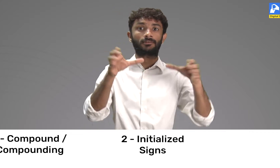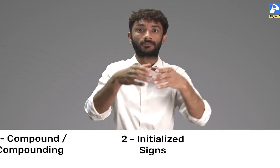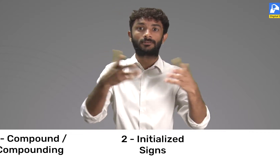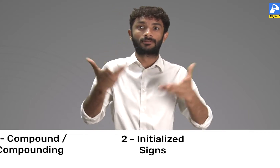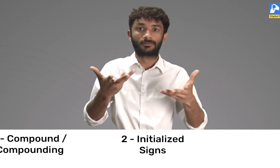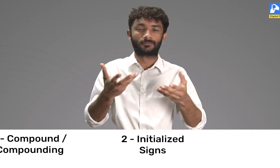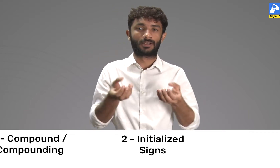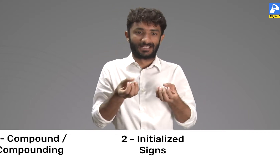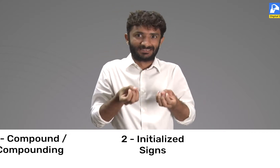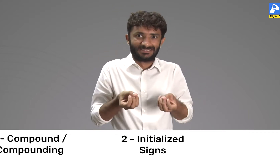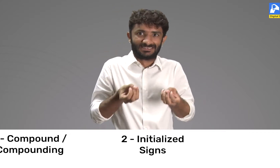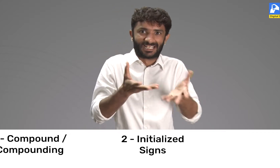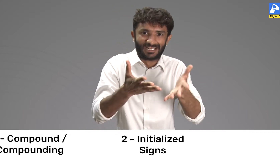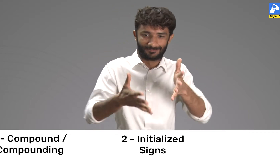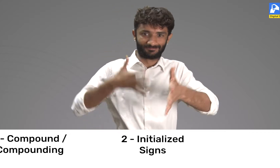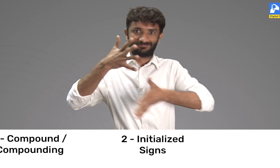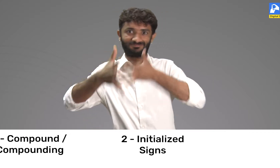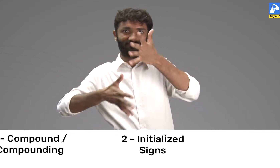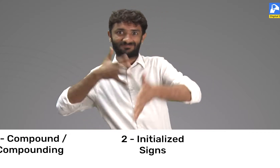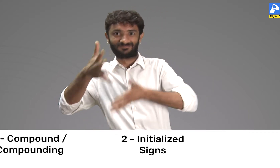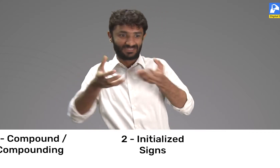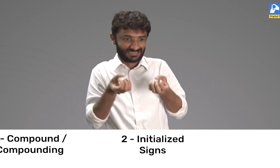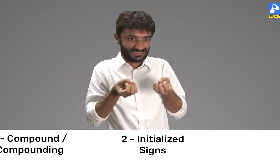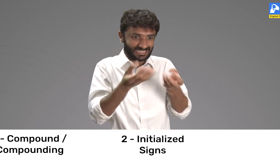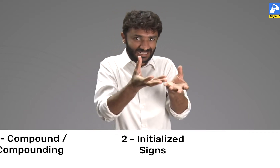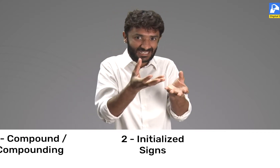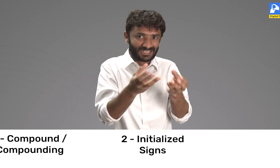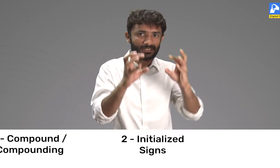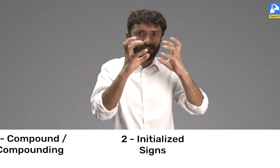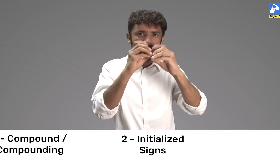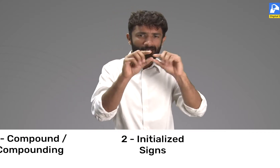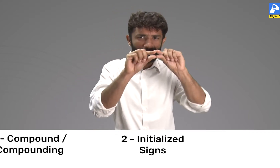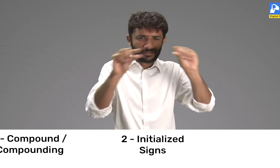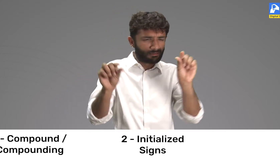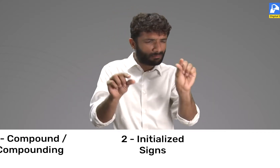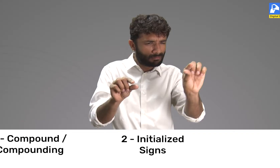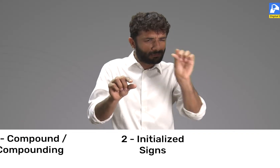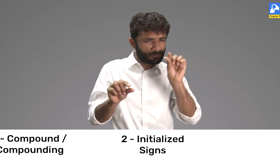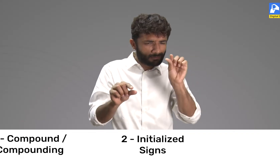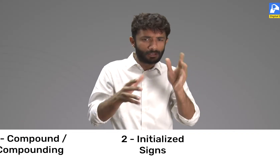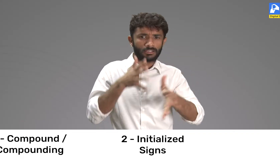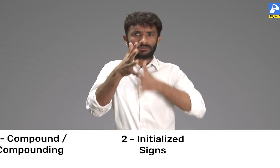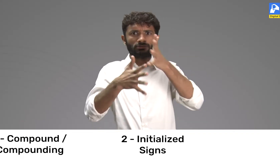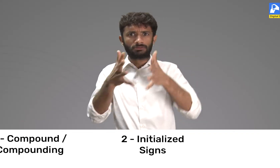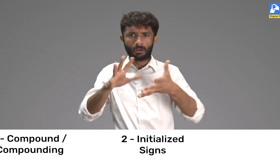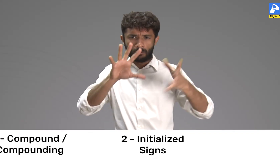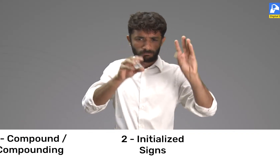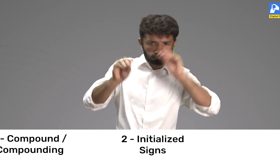2. Initialized Sign: This refers to a sign that begins with the